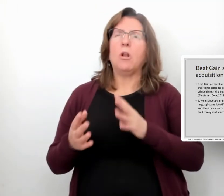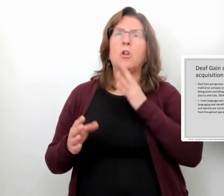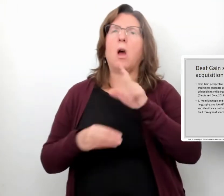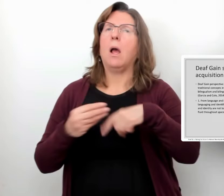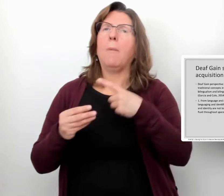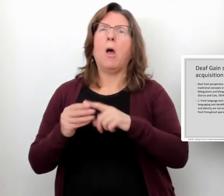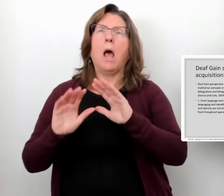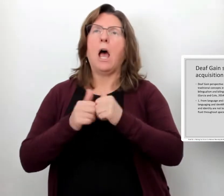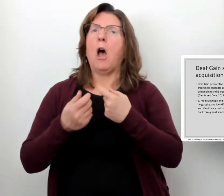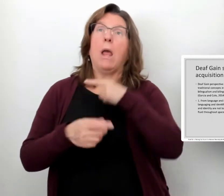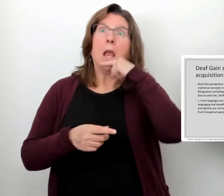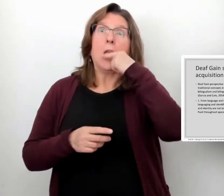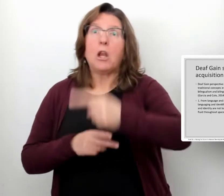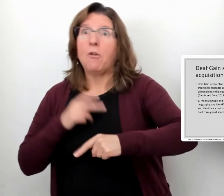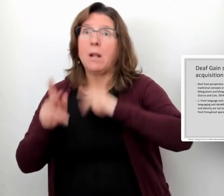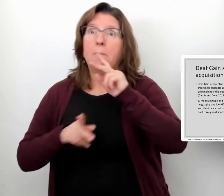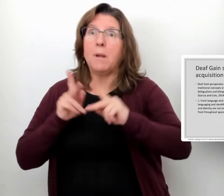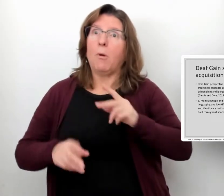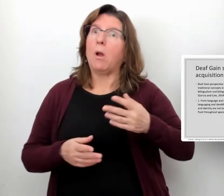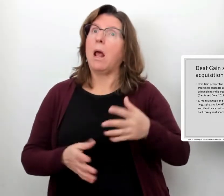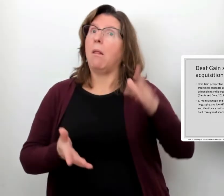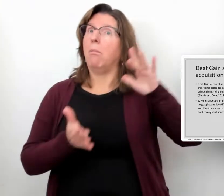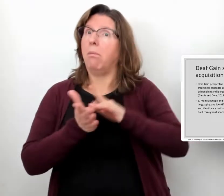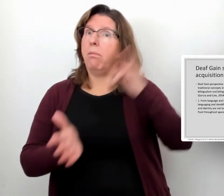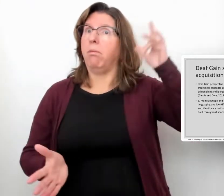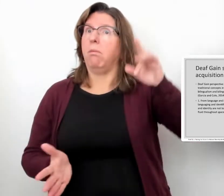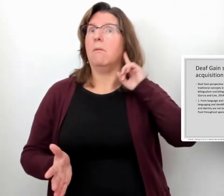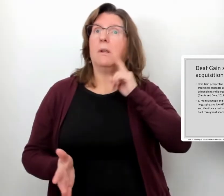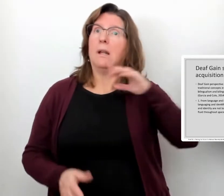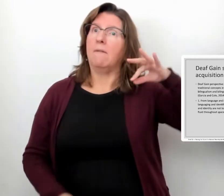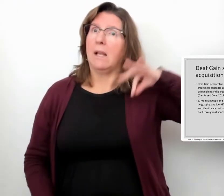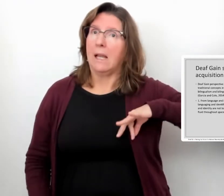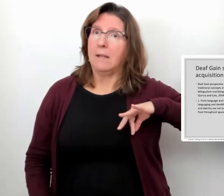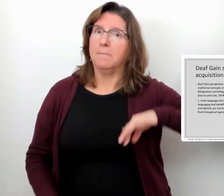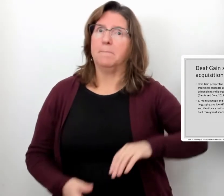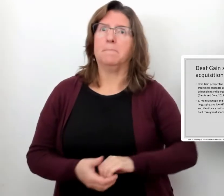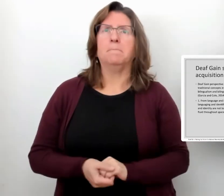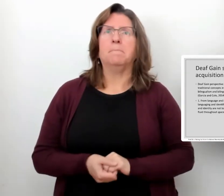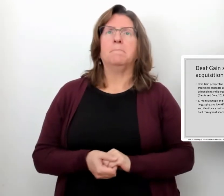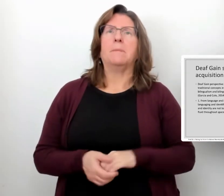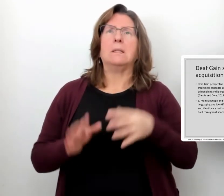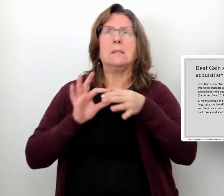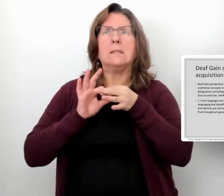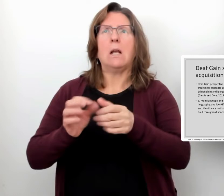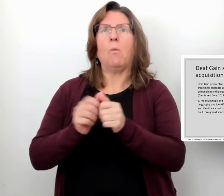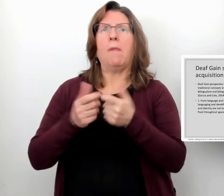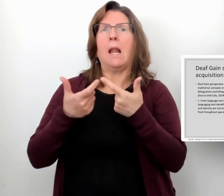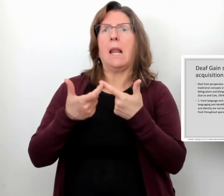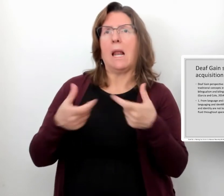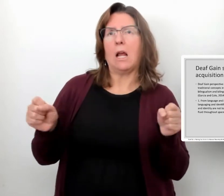Now I turn to focus on how hearing people can benefit from deaf gain.